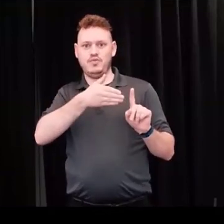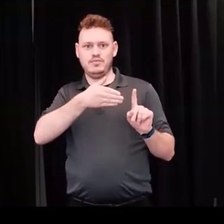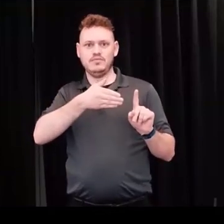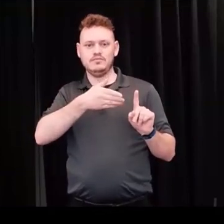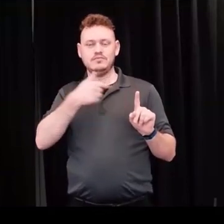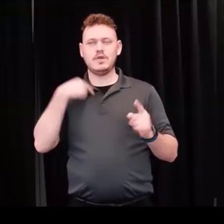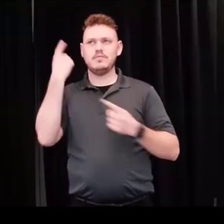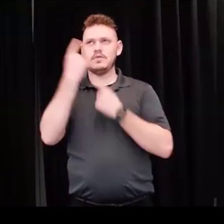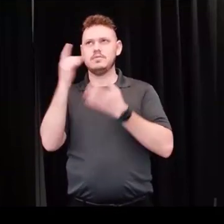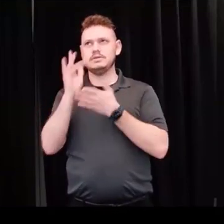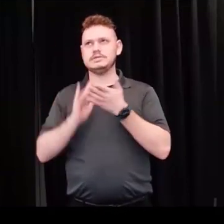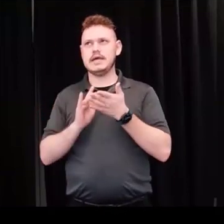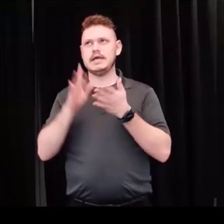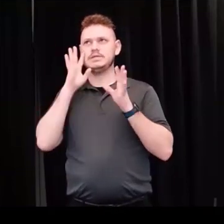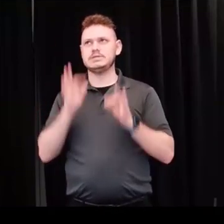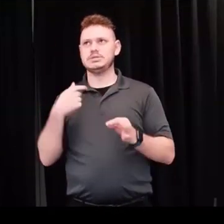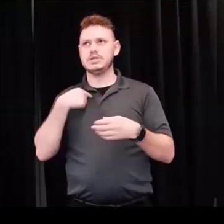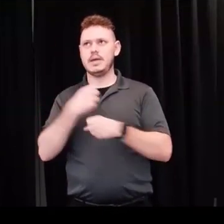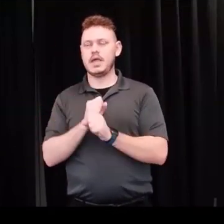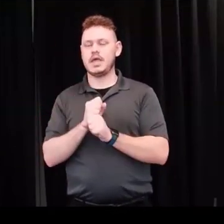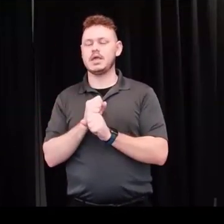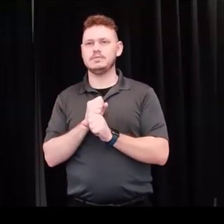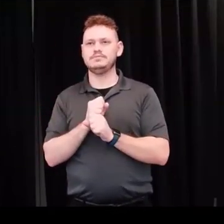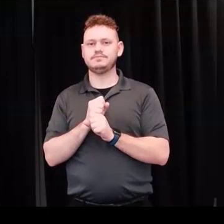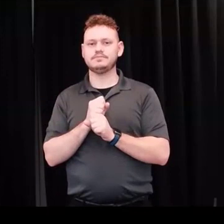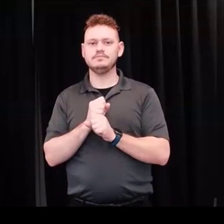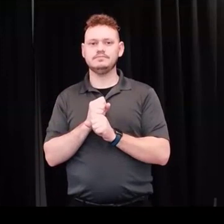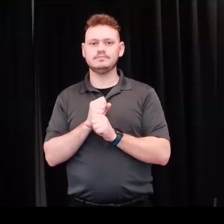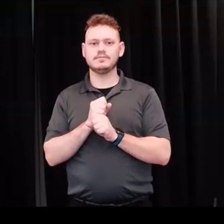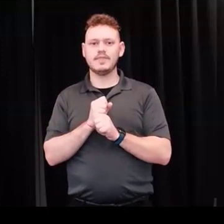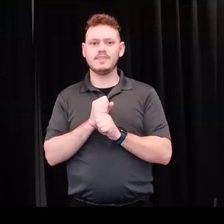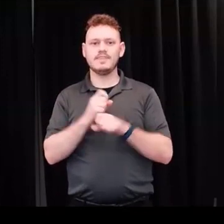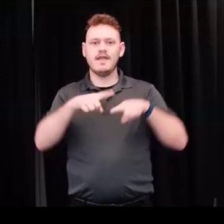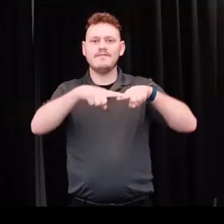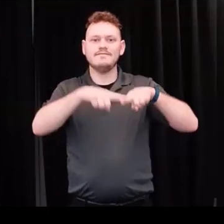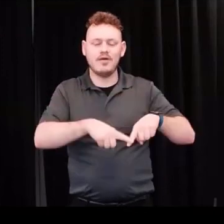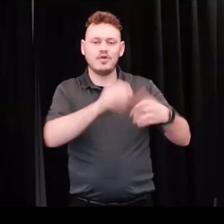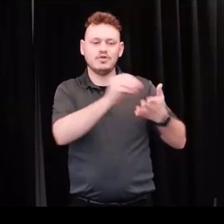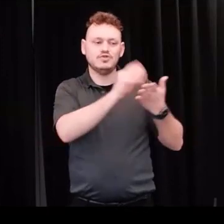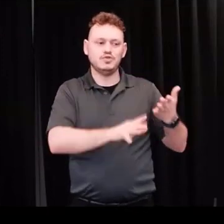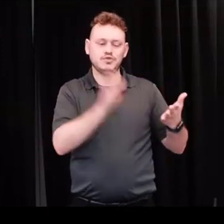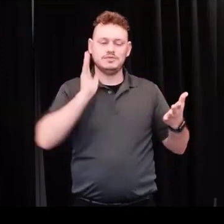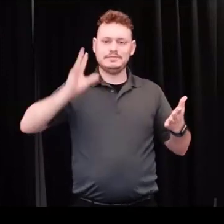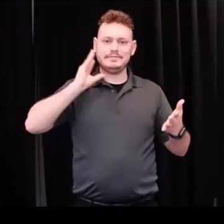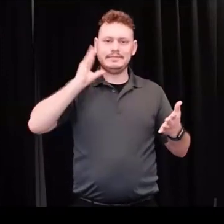the design decisions that I'm making are, they're founded on students that I really have interacted